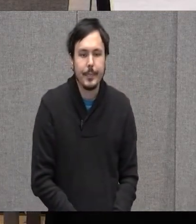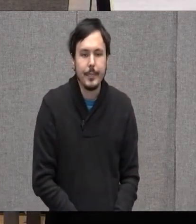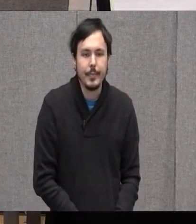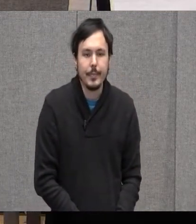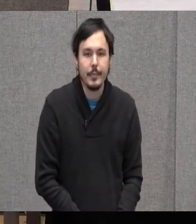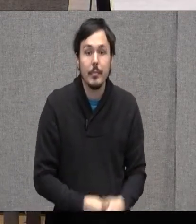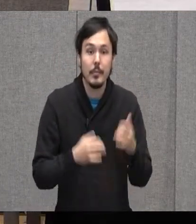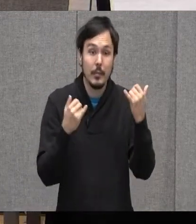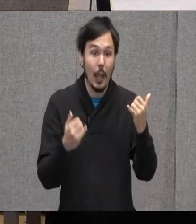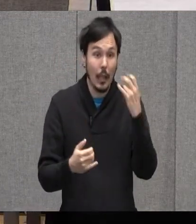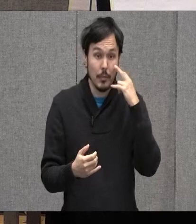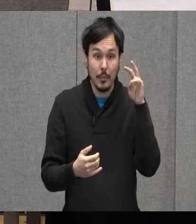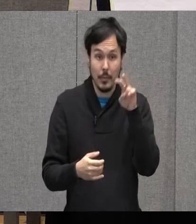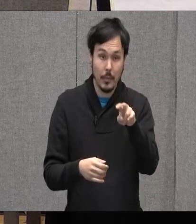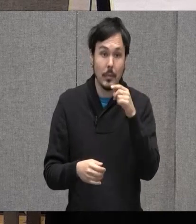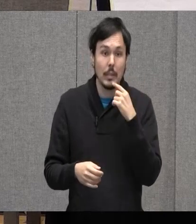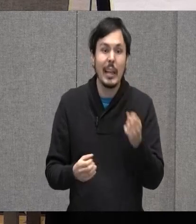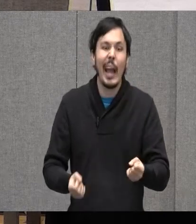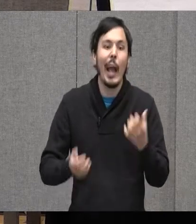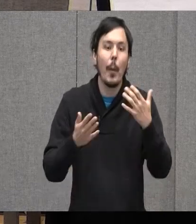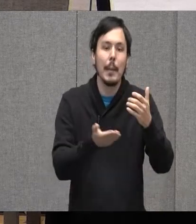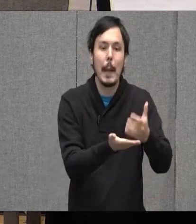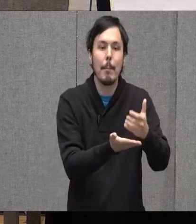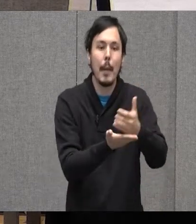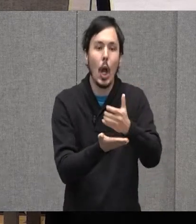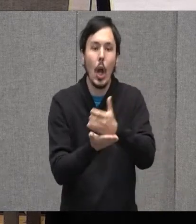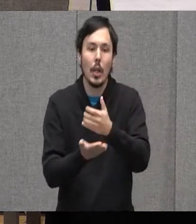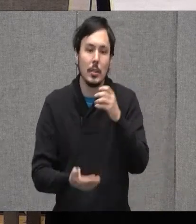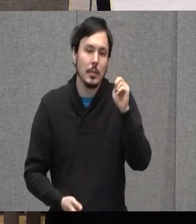Now we have, how many pots can Mr. Garcia arrange